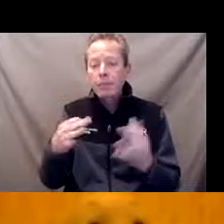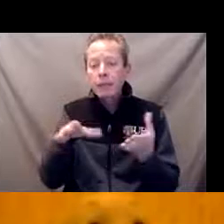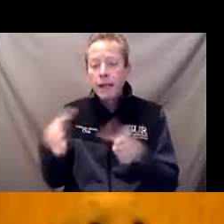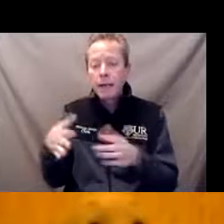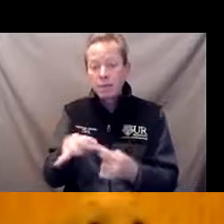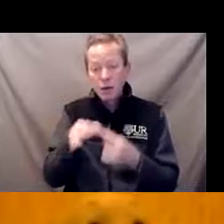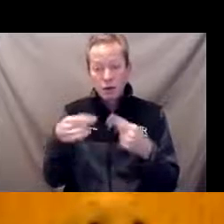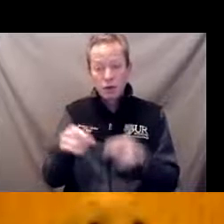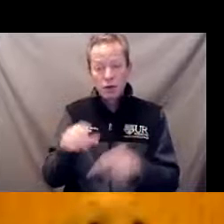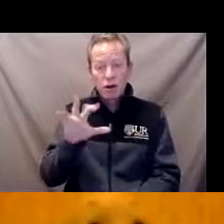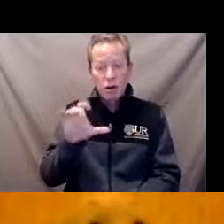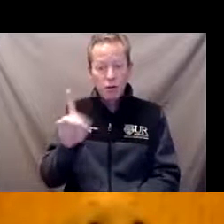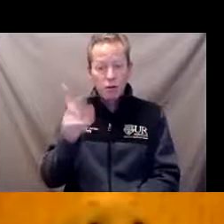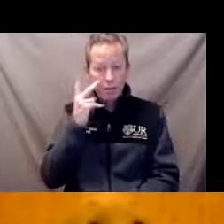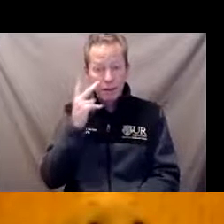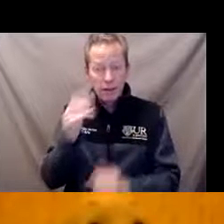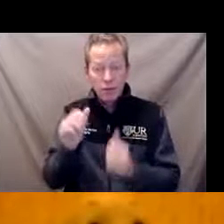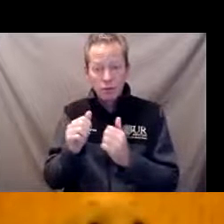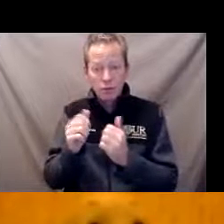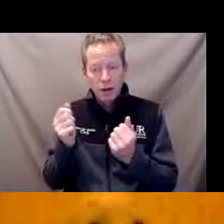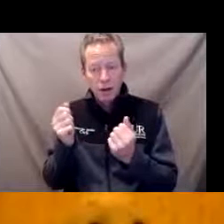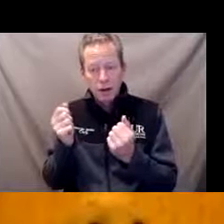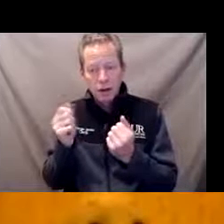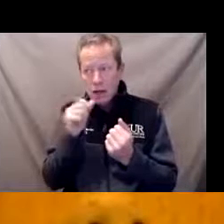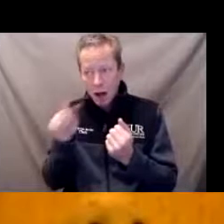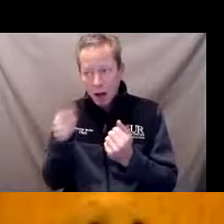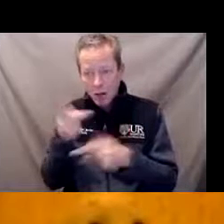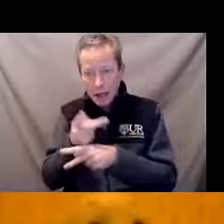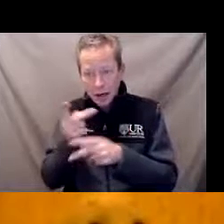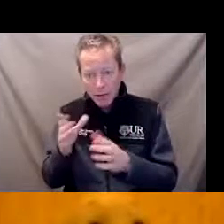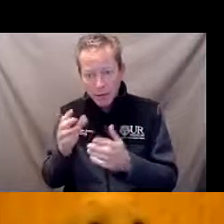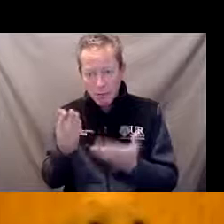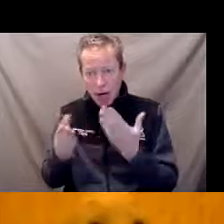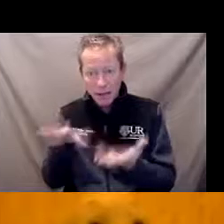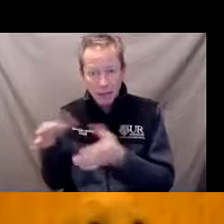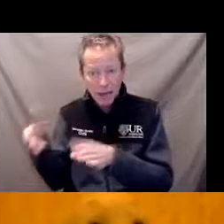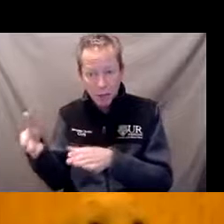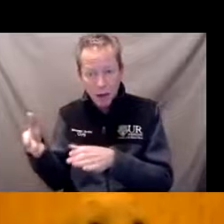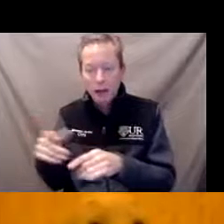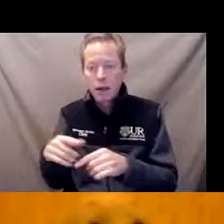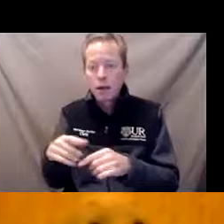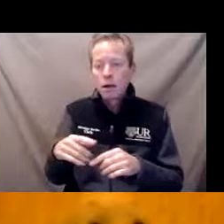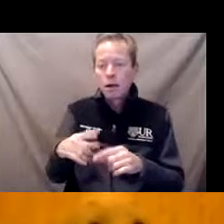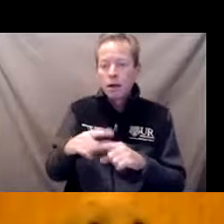with a lot of not only their caregivers may have passed away, staff but also peers.